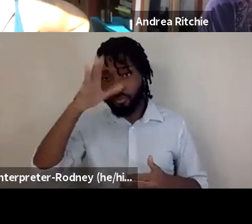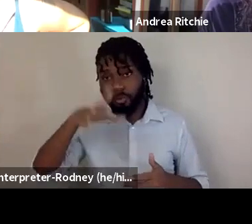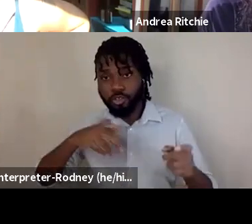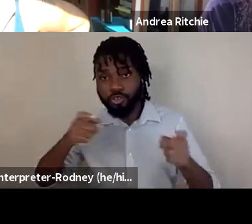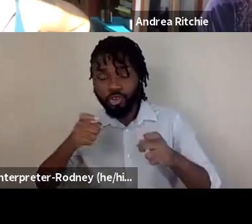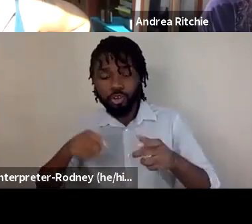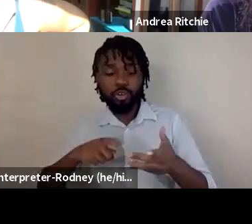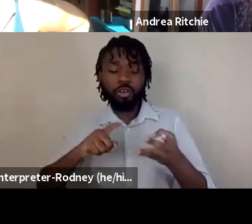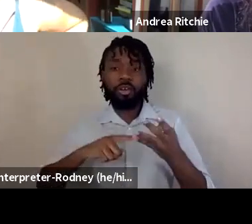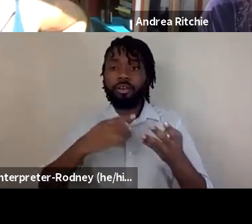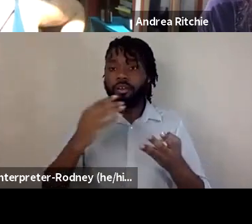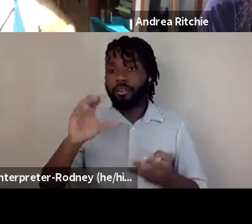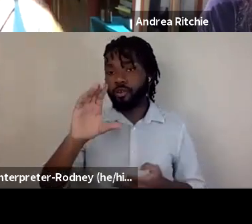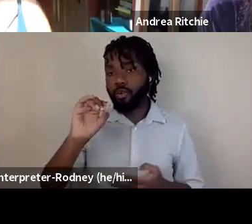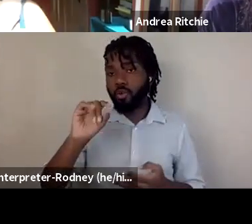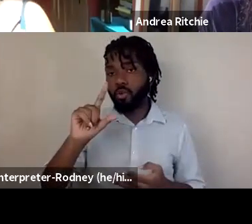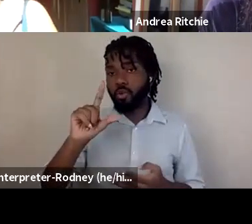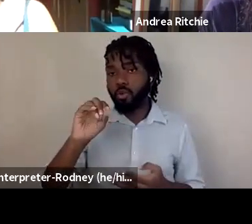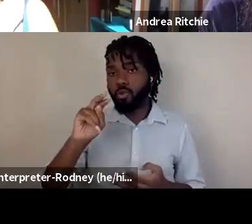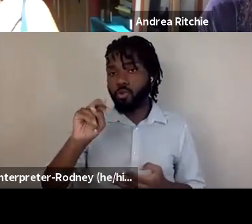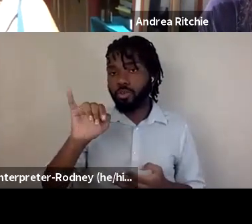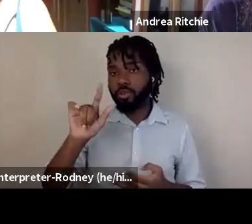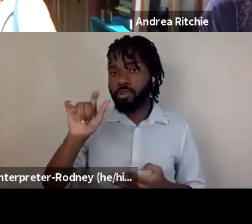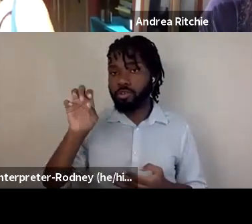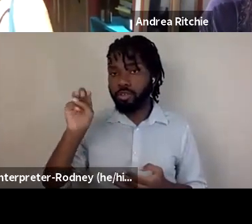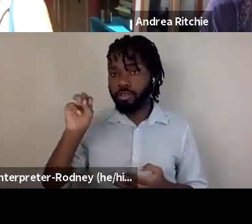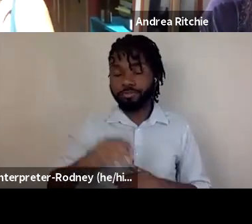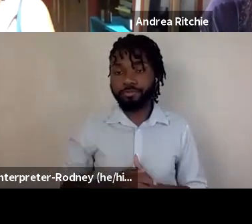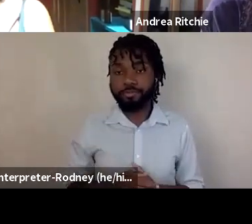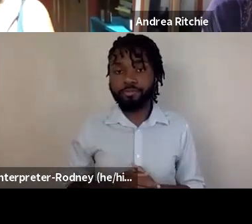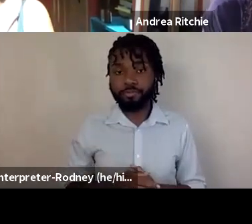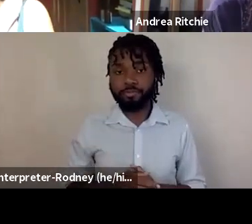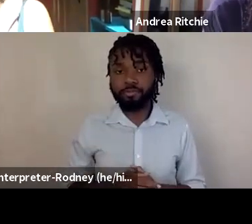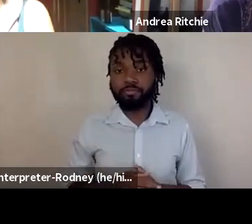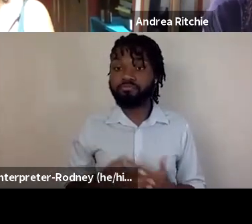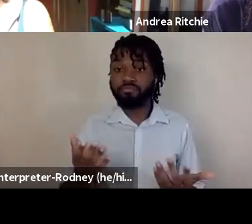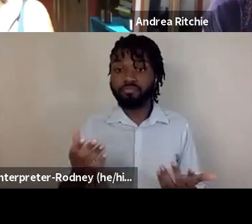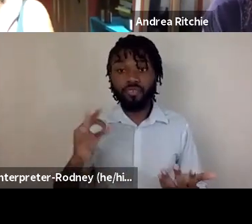And so if we don't adopt a disability justice analysis